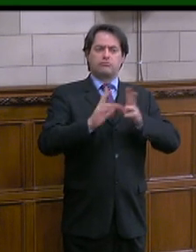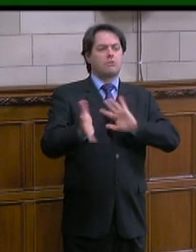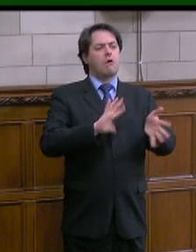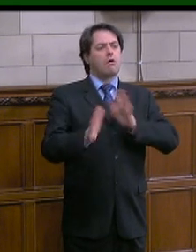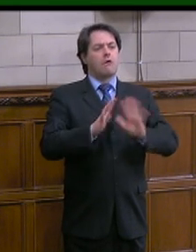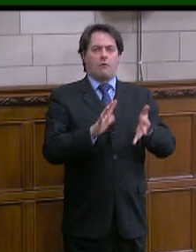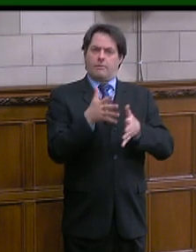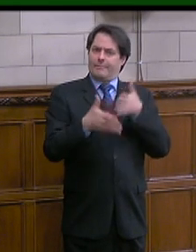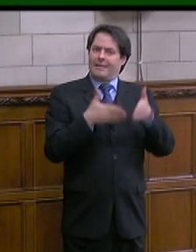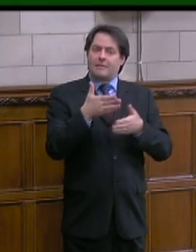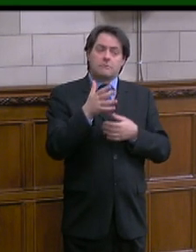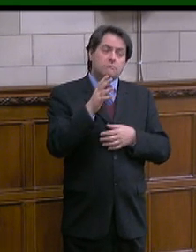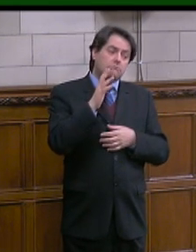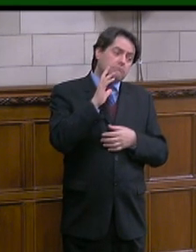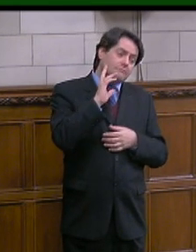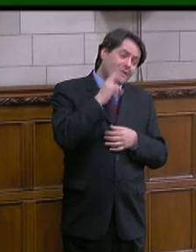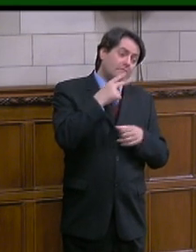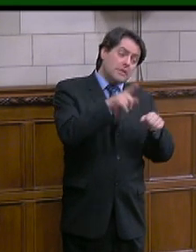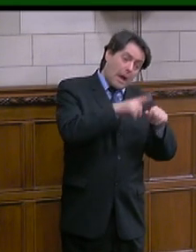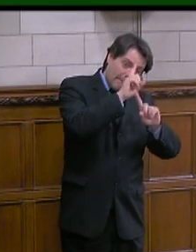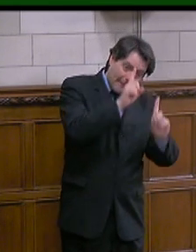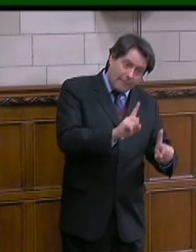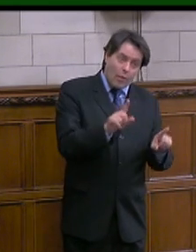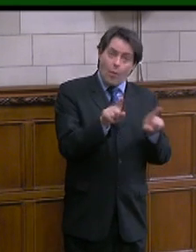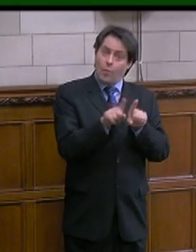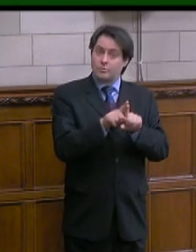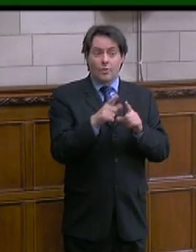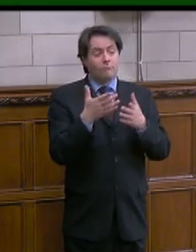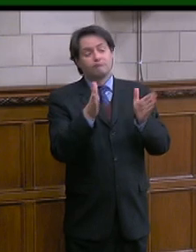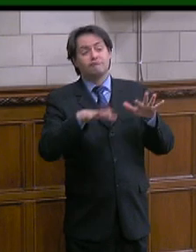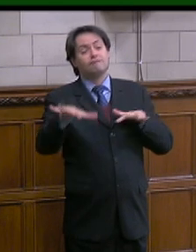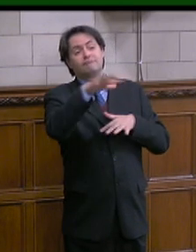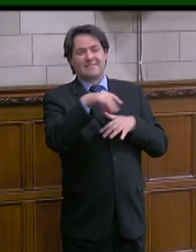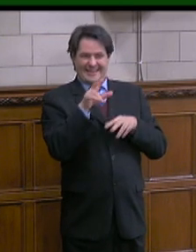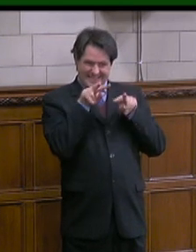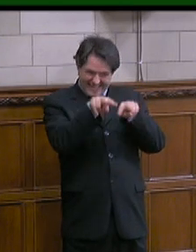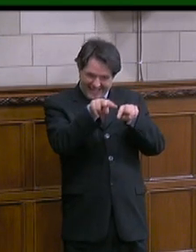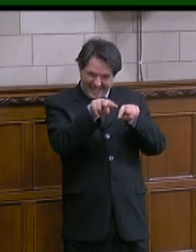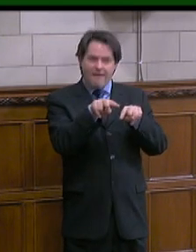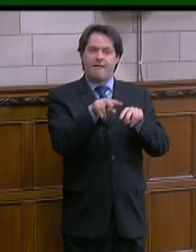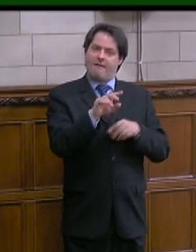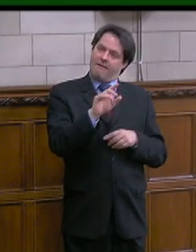and the not so young, could follow the debate as it happened—a first for a live debate in this House.